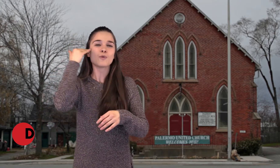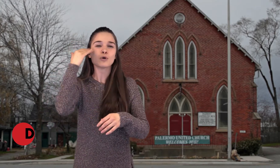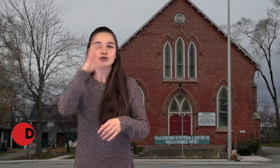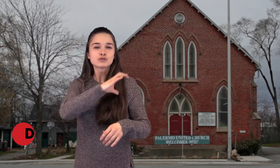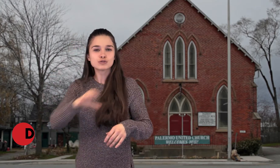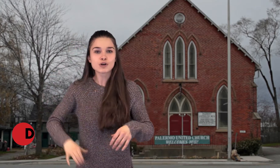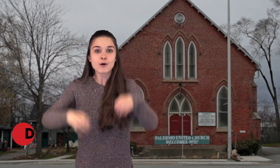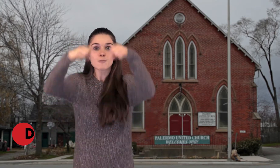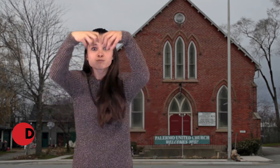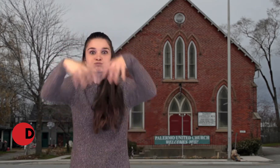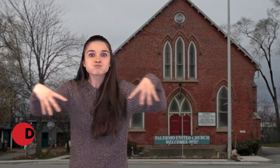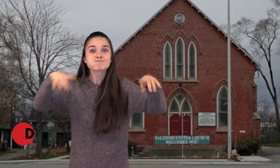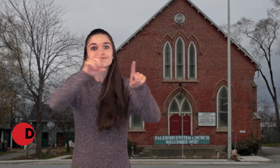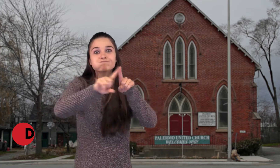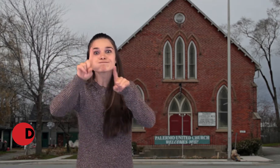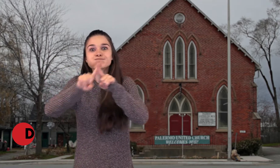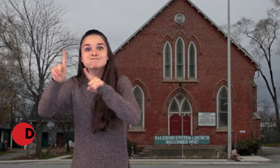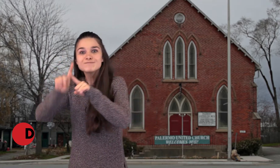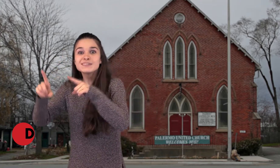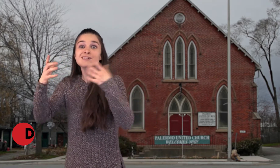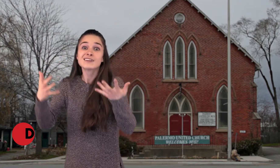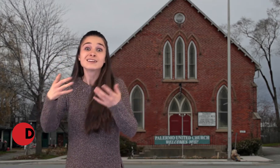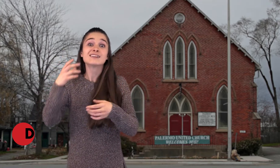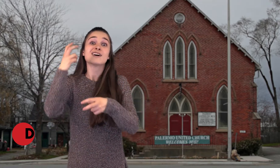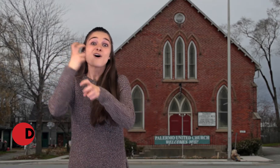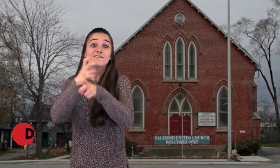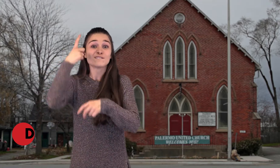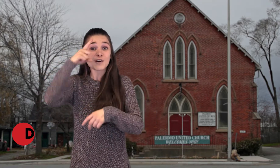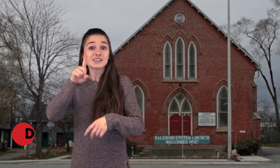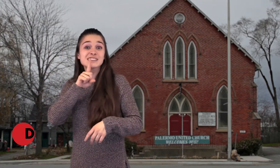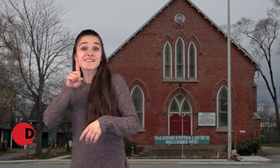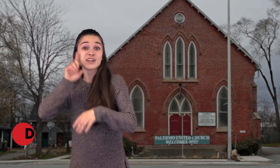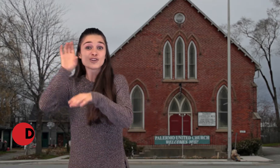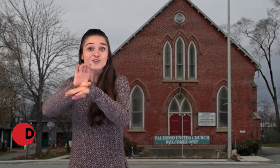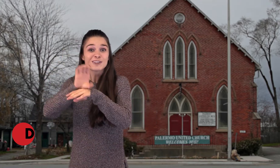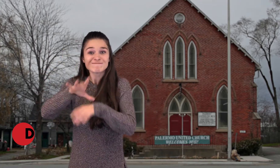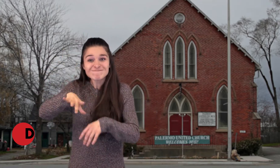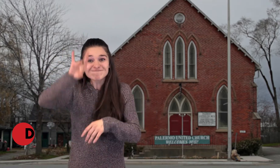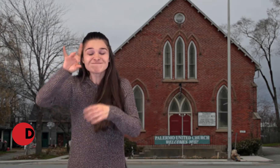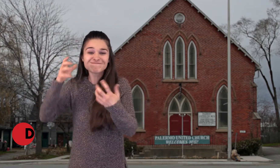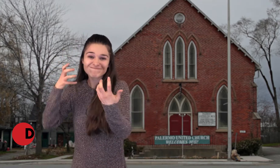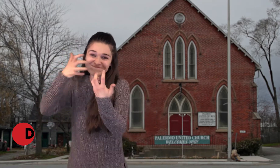and it is hard to find a Deaf church in a desired Christian denomination.